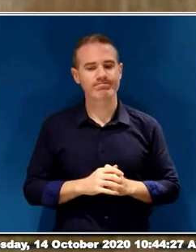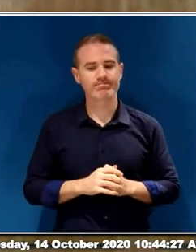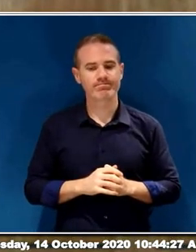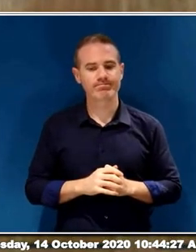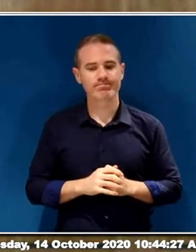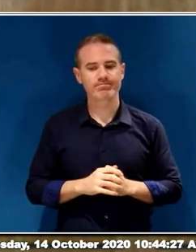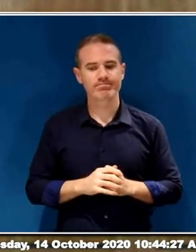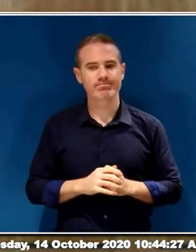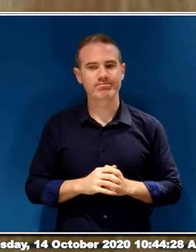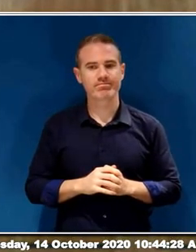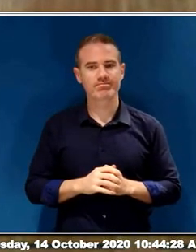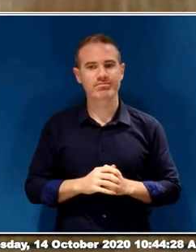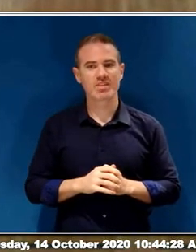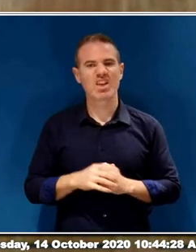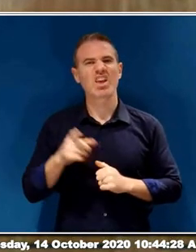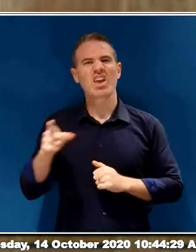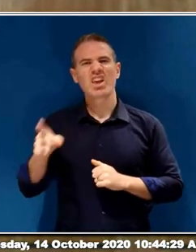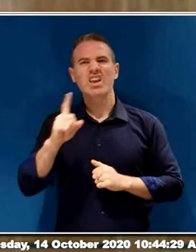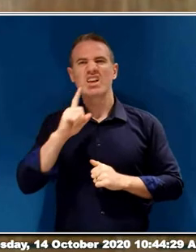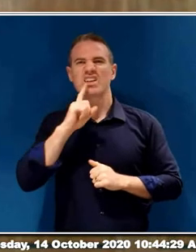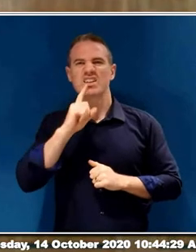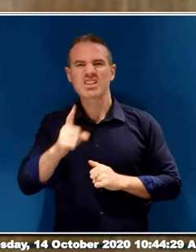a shiv out of my bag and I'm going to stab you."